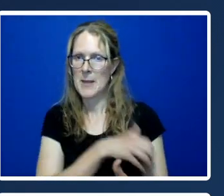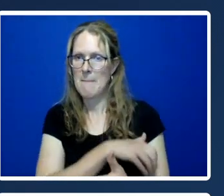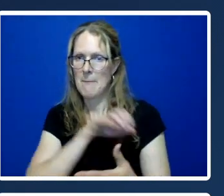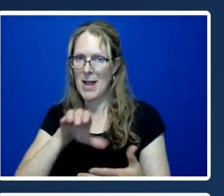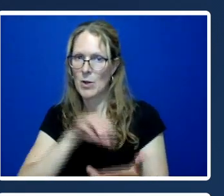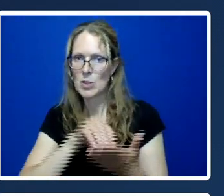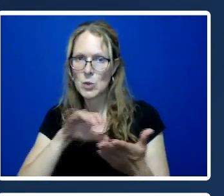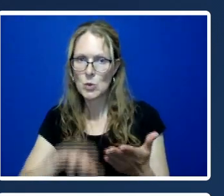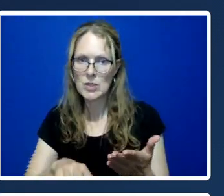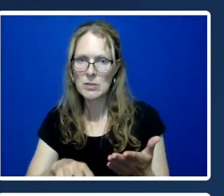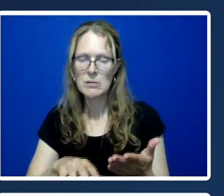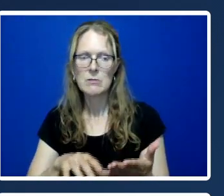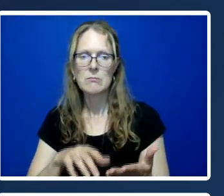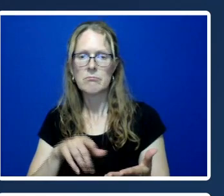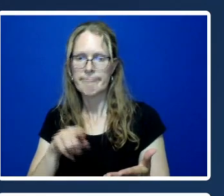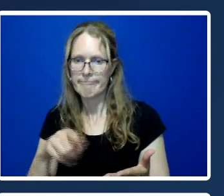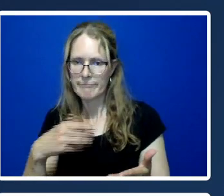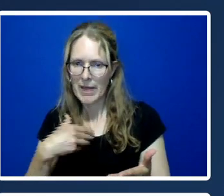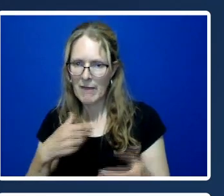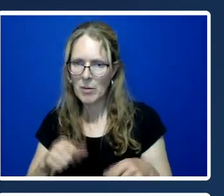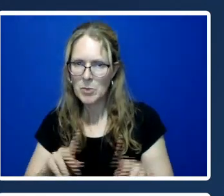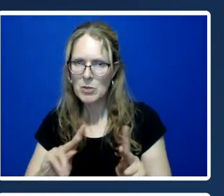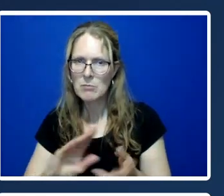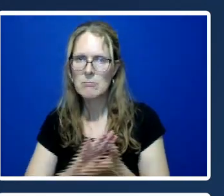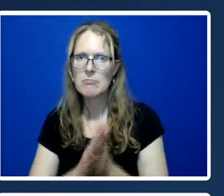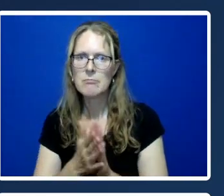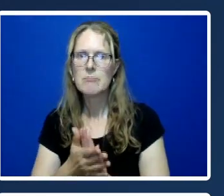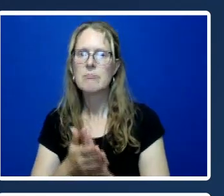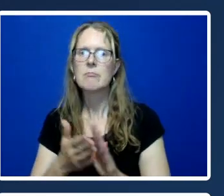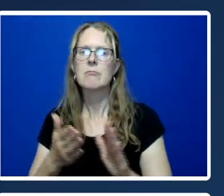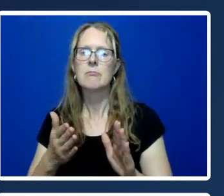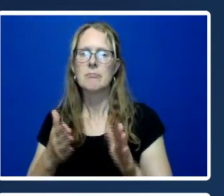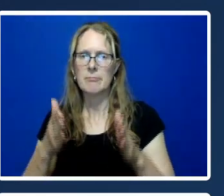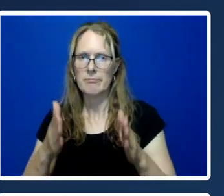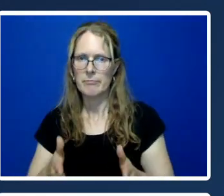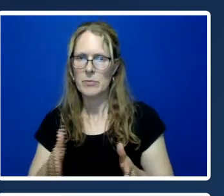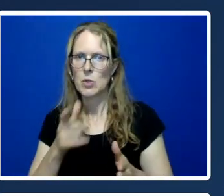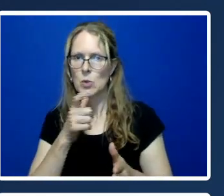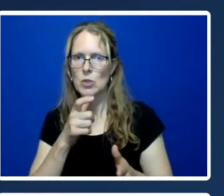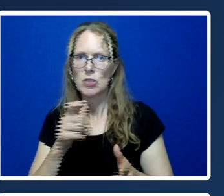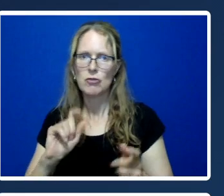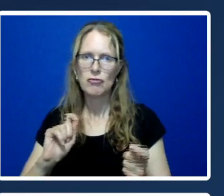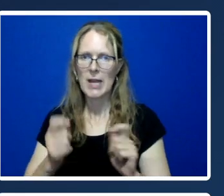to be agents of change, to get to know who is, you know -- who can be helpful